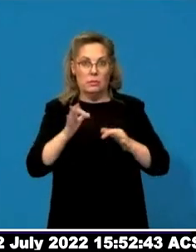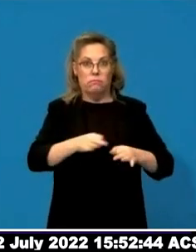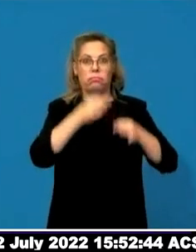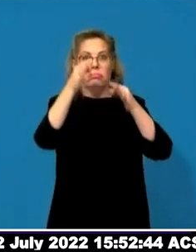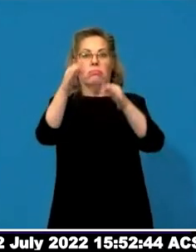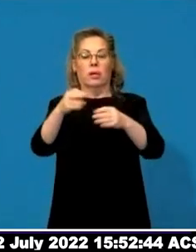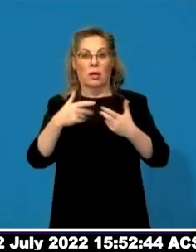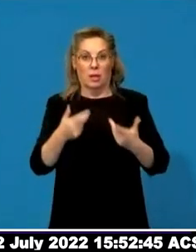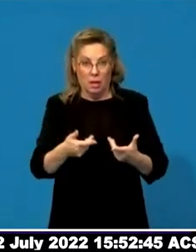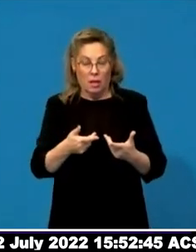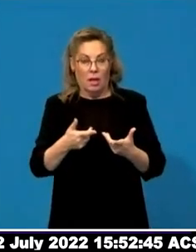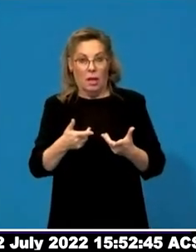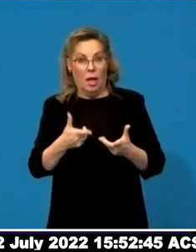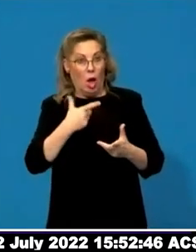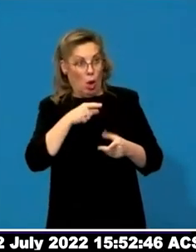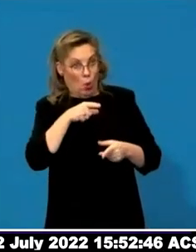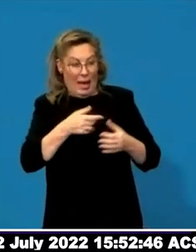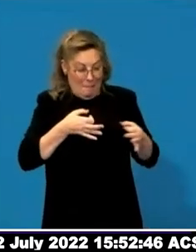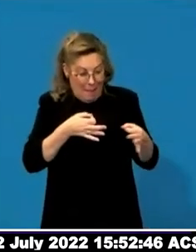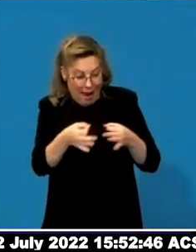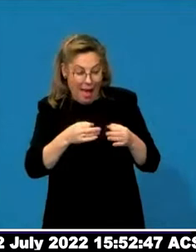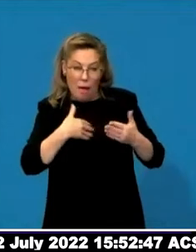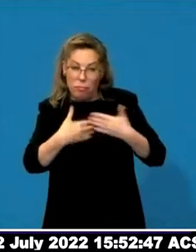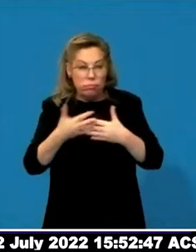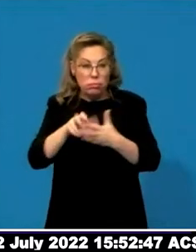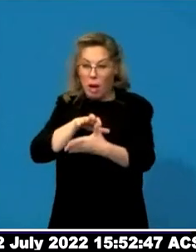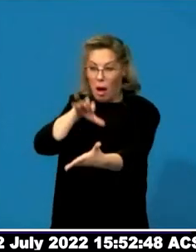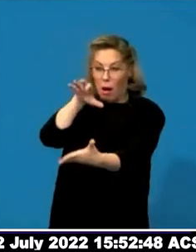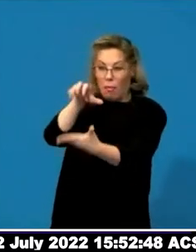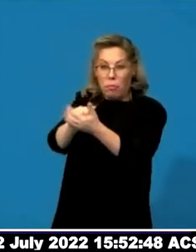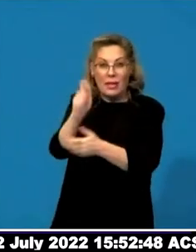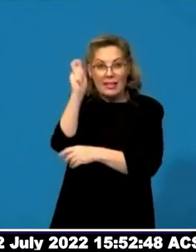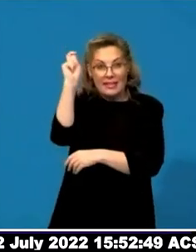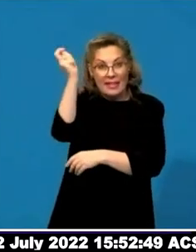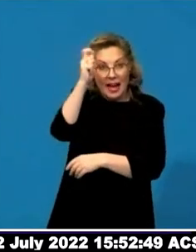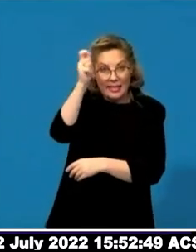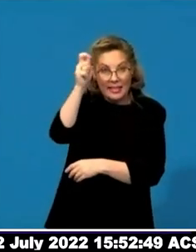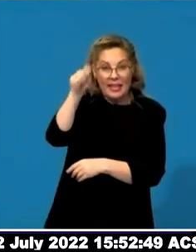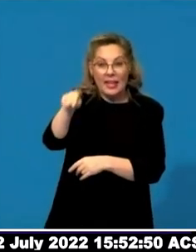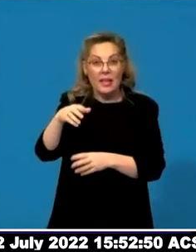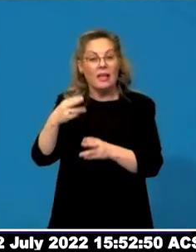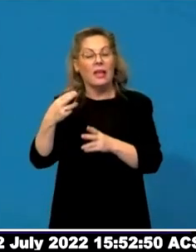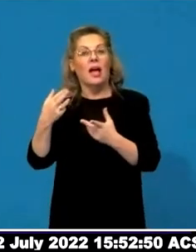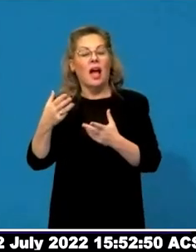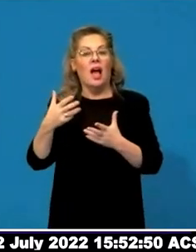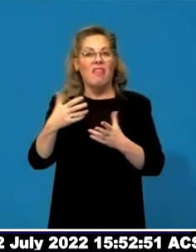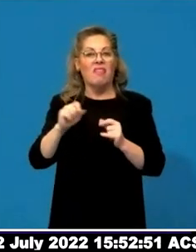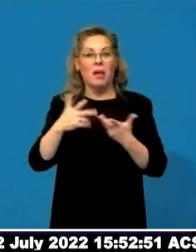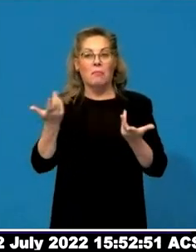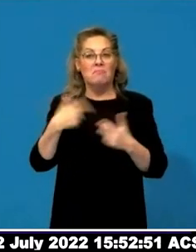to book transport, the taxi decided not to come? Yes.